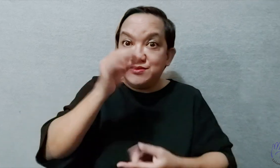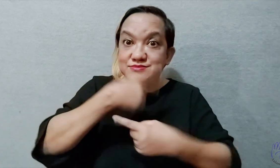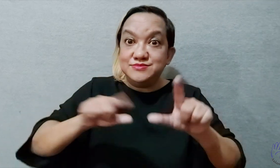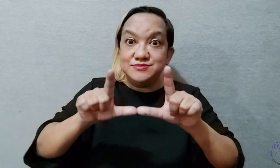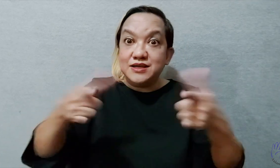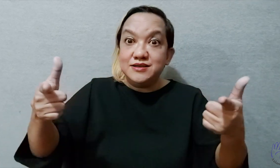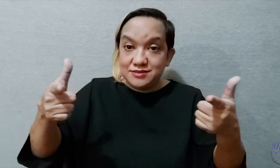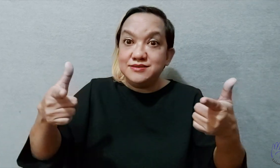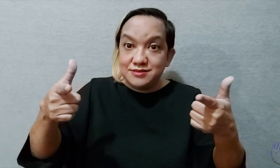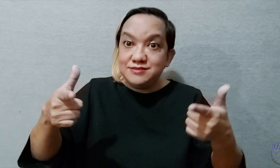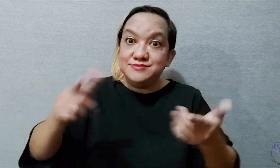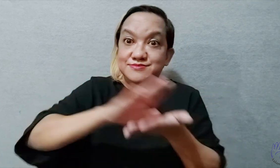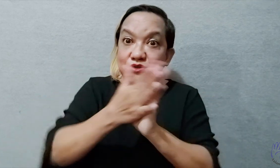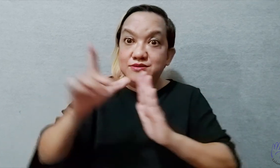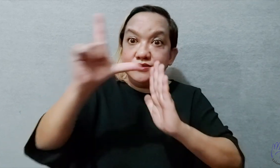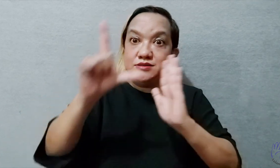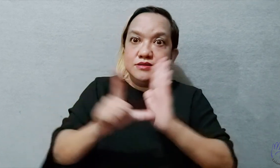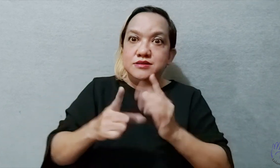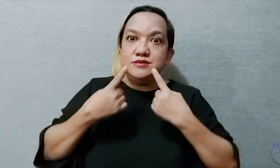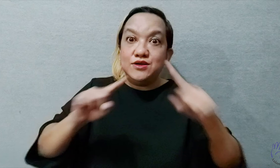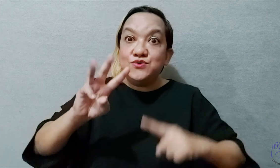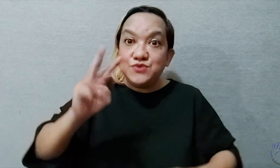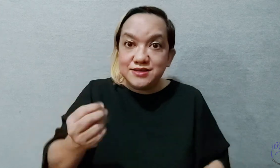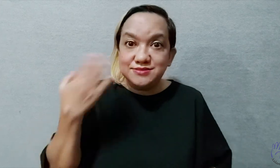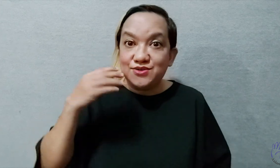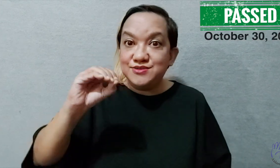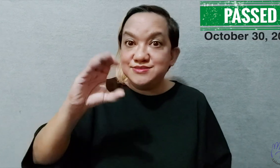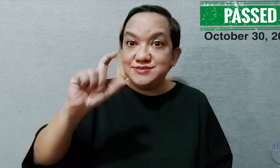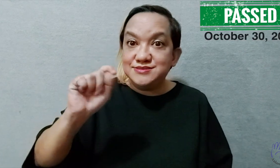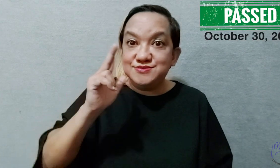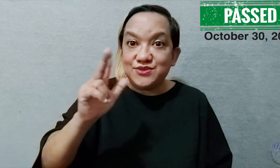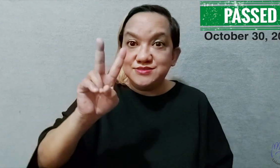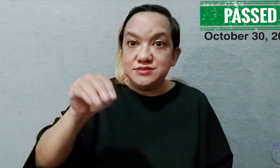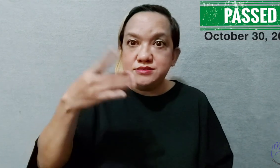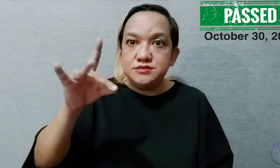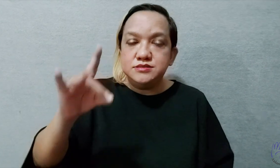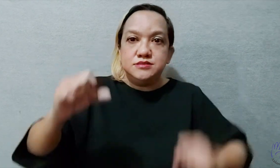Filipino Sign Language became law on Oct 30, 2018.